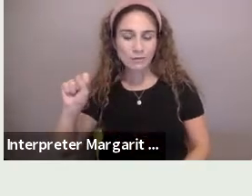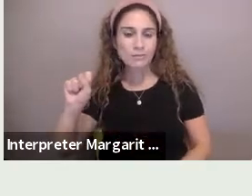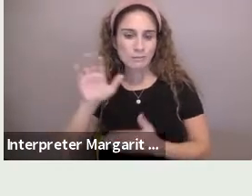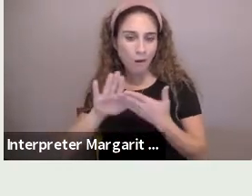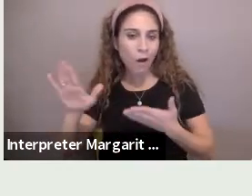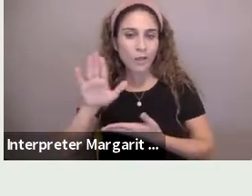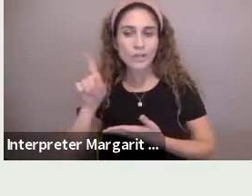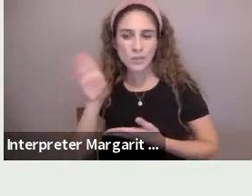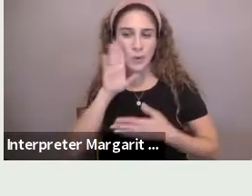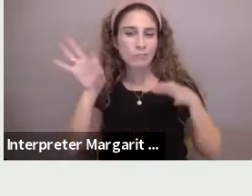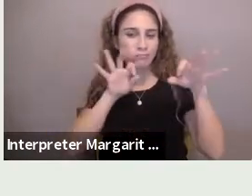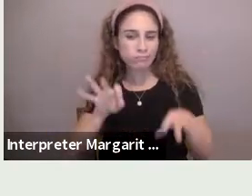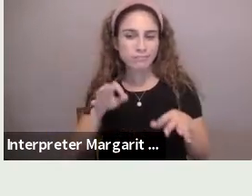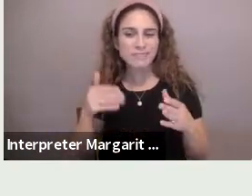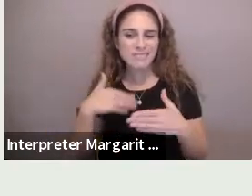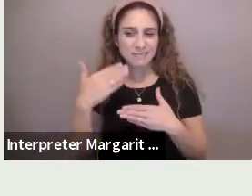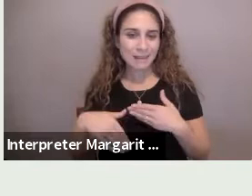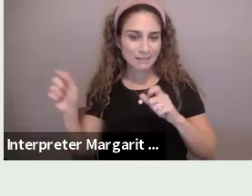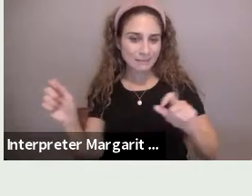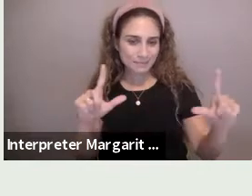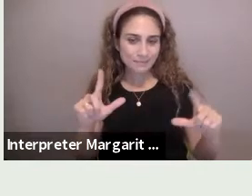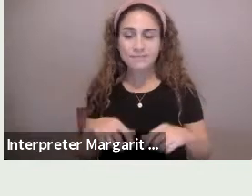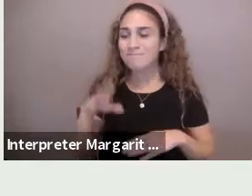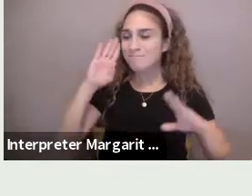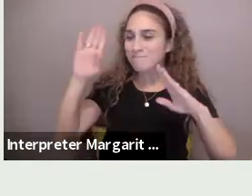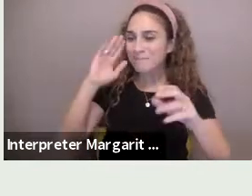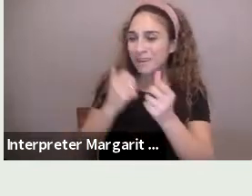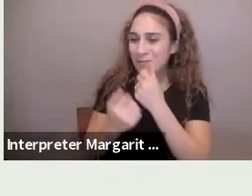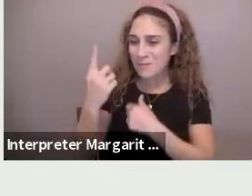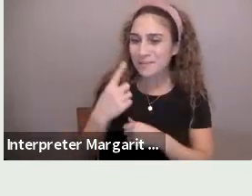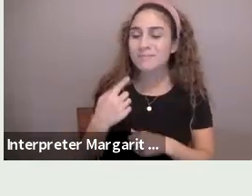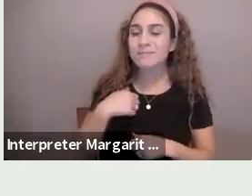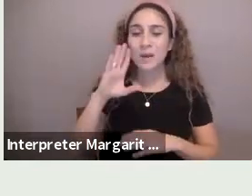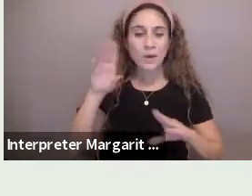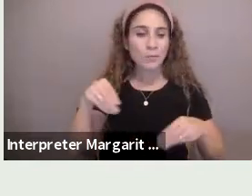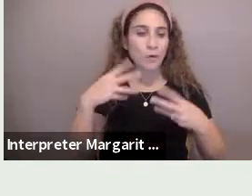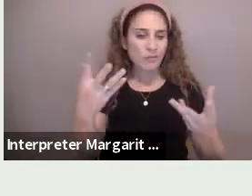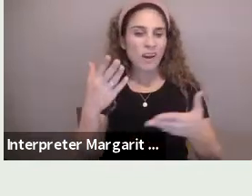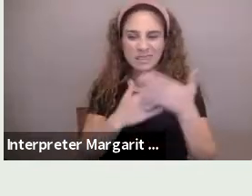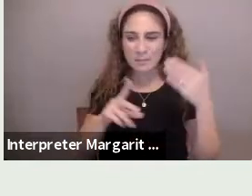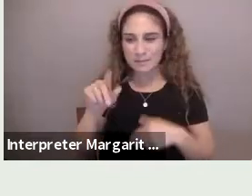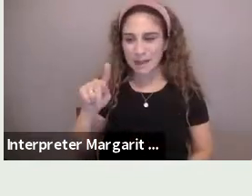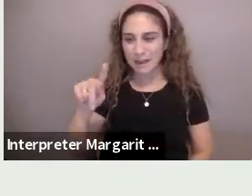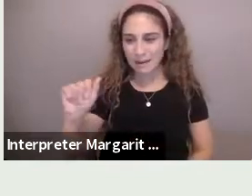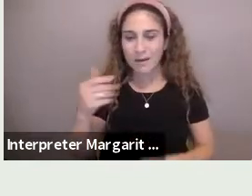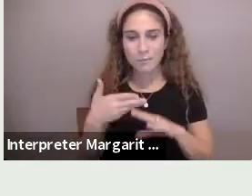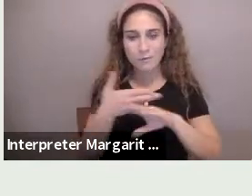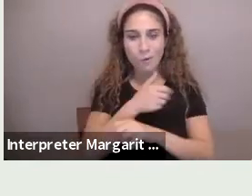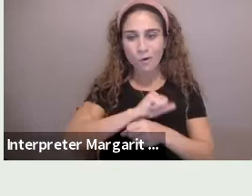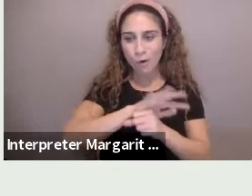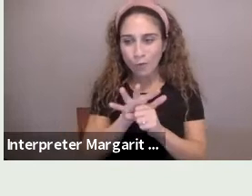Diana Enriquez: Hi everybody. And I'm going to be providing some of the data that we had prior to coven and it talks about the number of students enrolled.